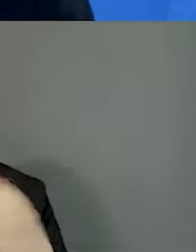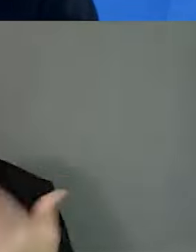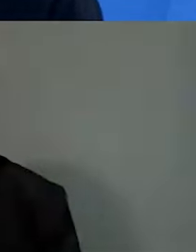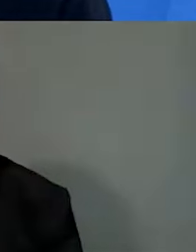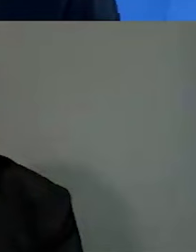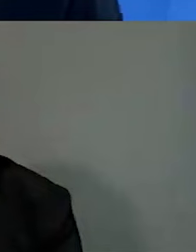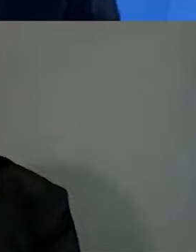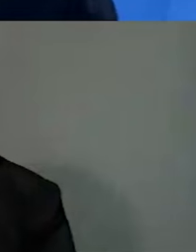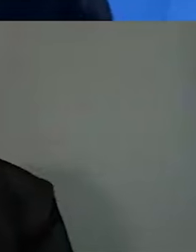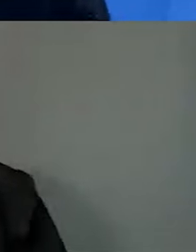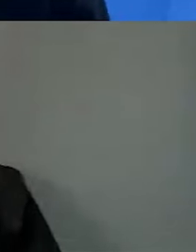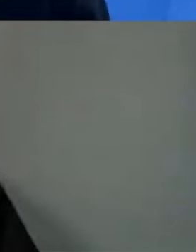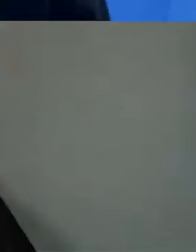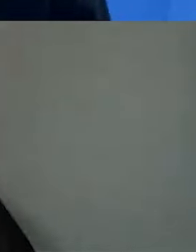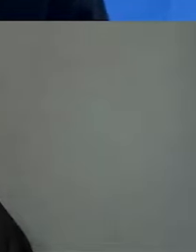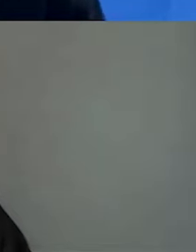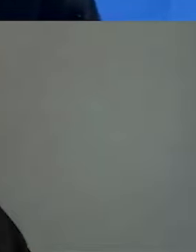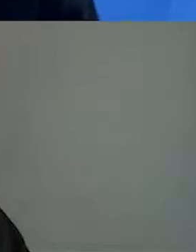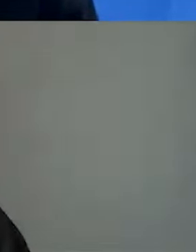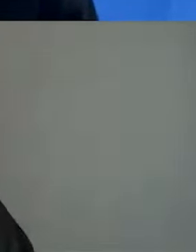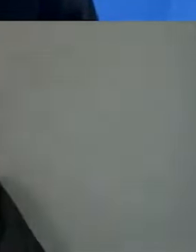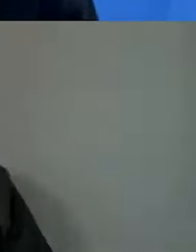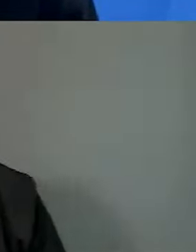Jean Feldman: Thank you for asking that because it's a very good question.